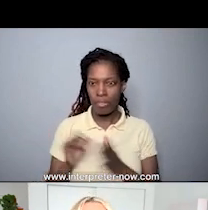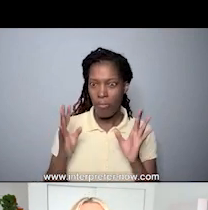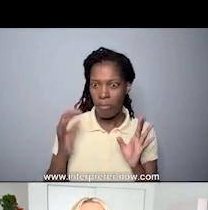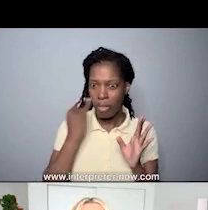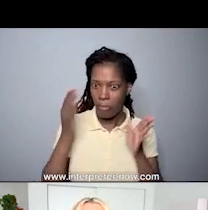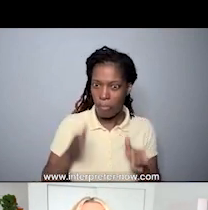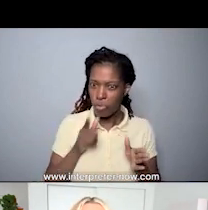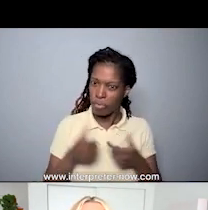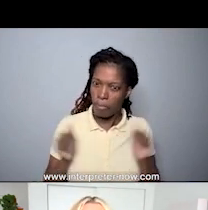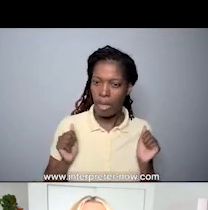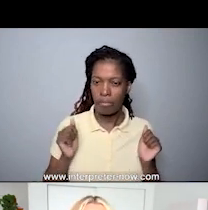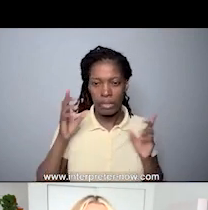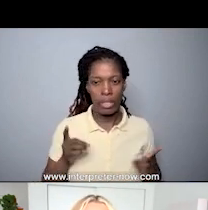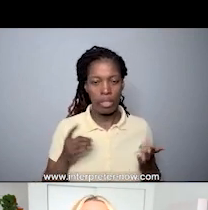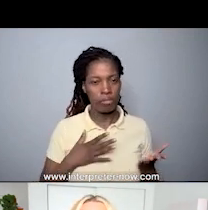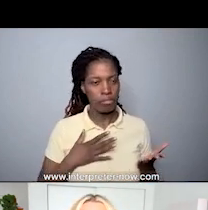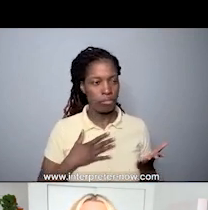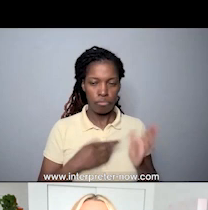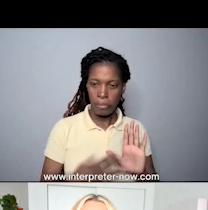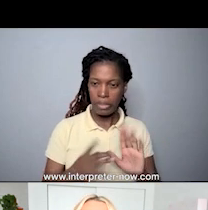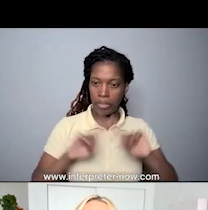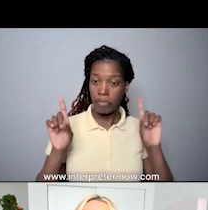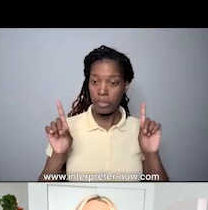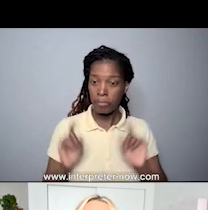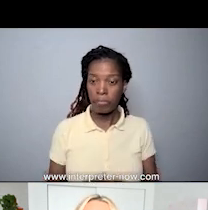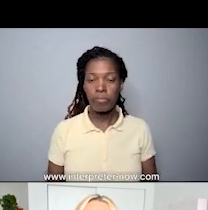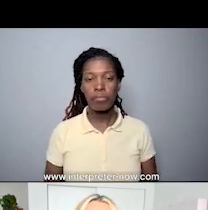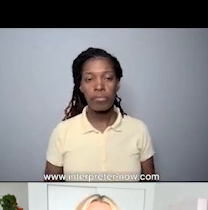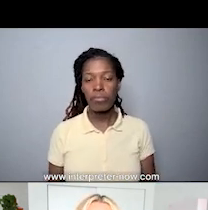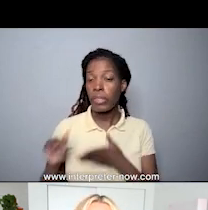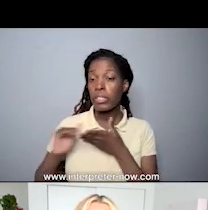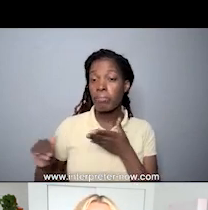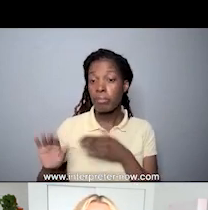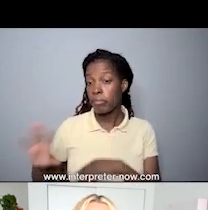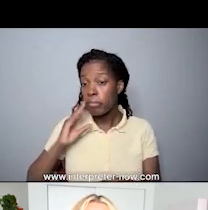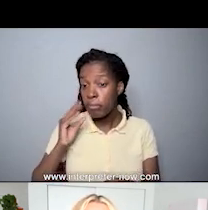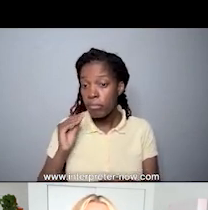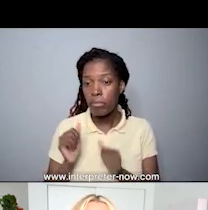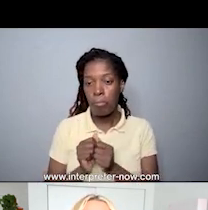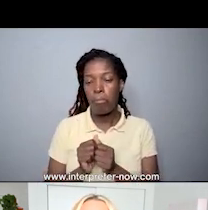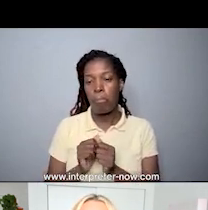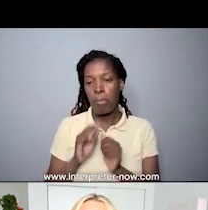Oh, that's really awful for somebody who's coming out.